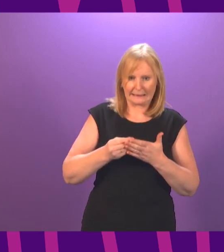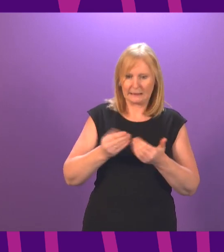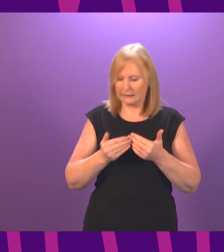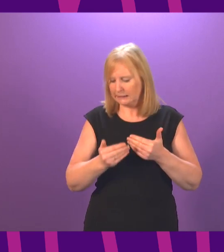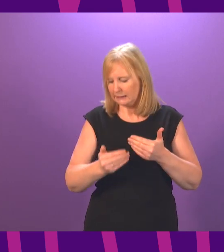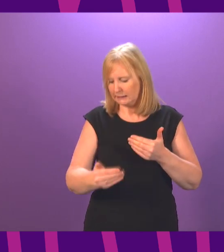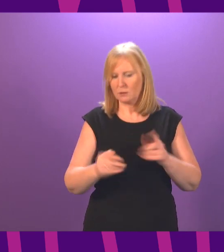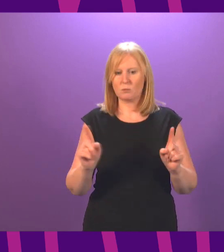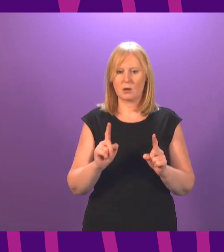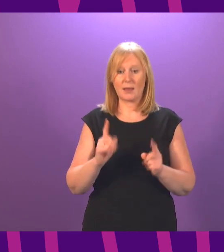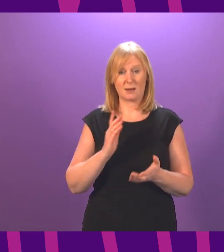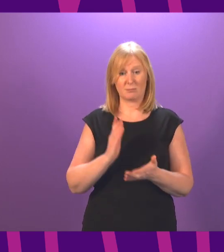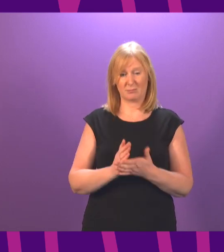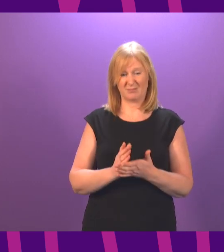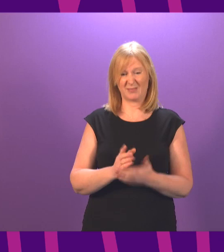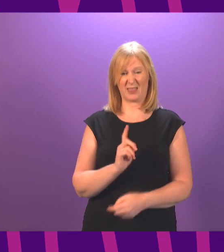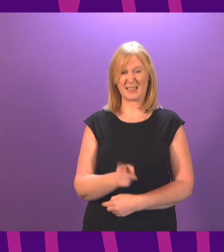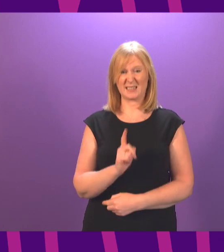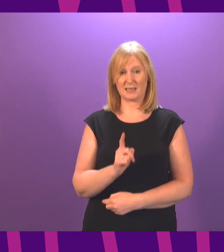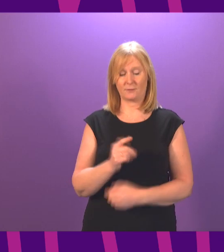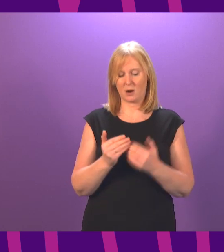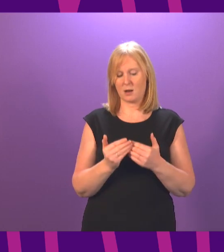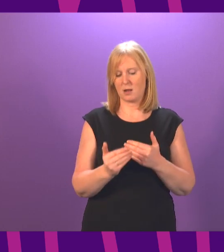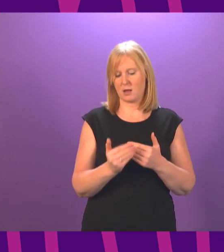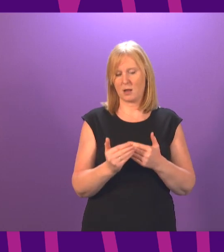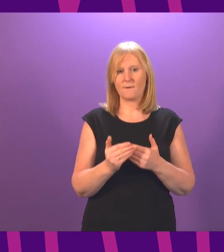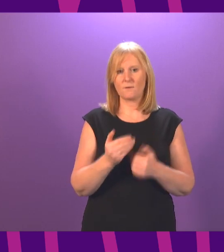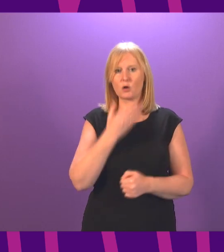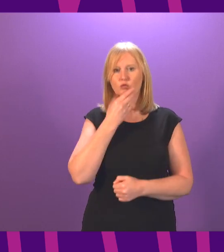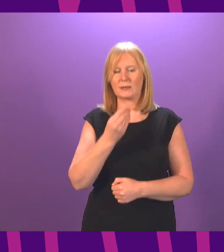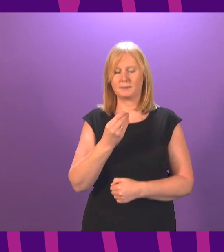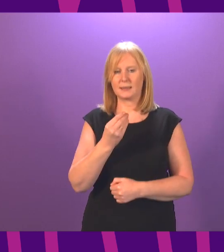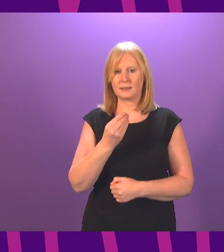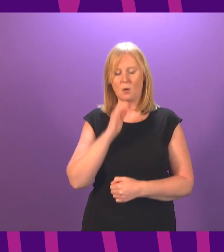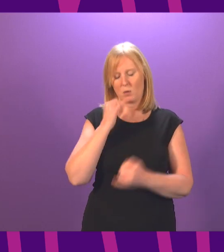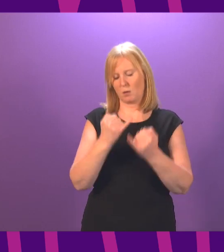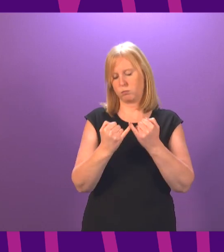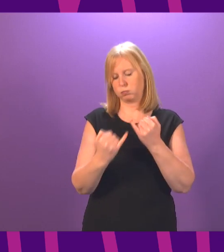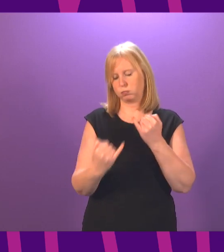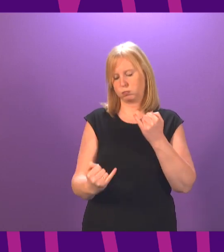That is the stark reality as we head into Christmas, and the situation is set to worsen